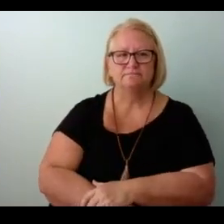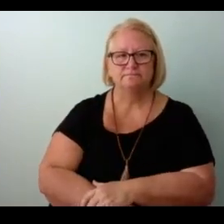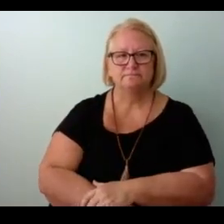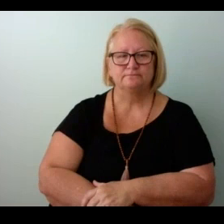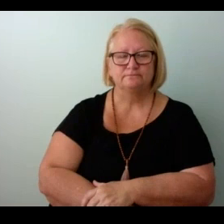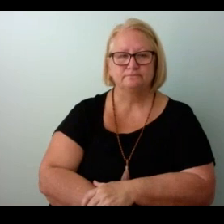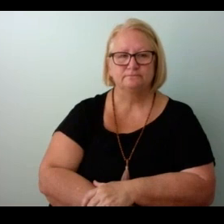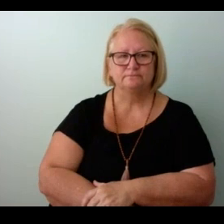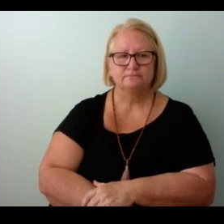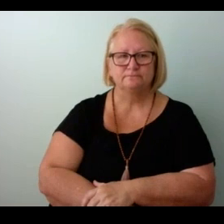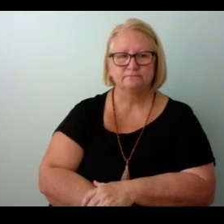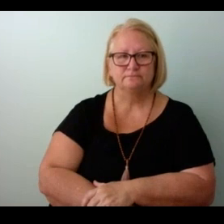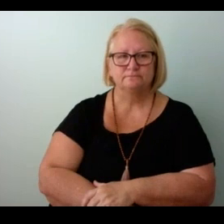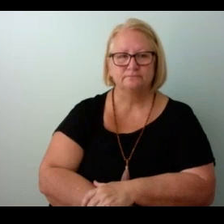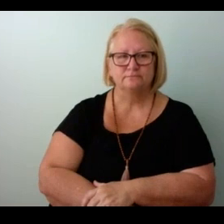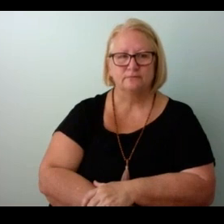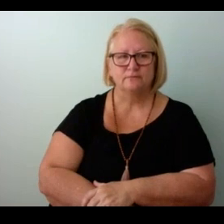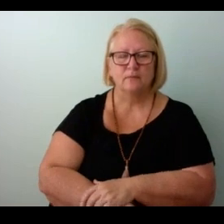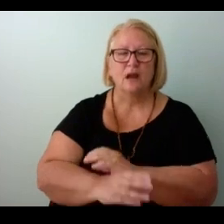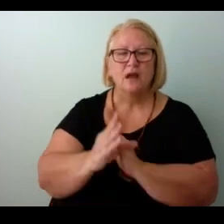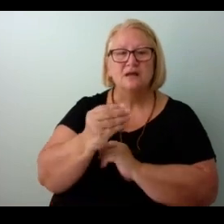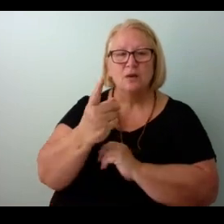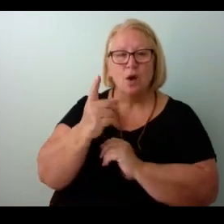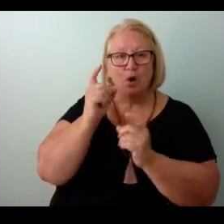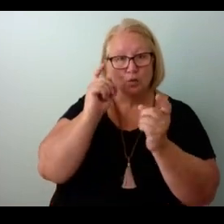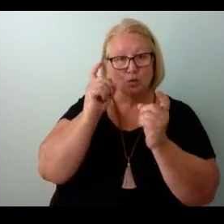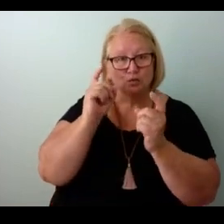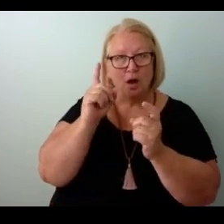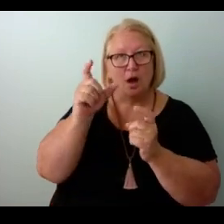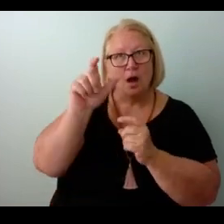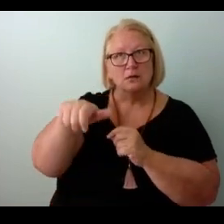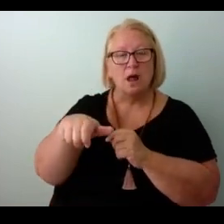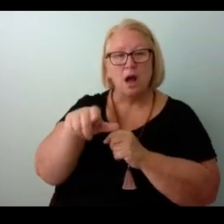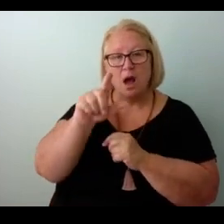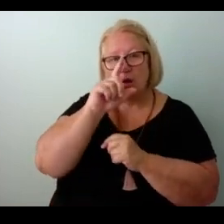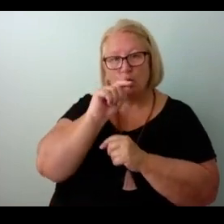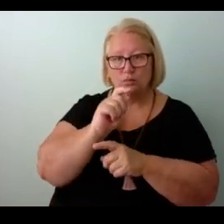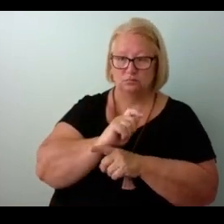Someone's concerned that clients may be able to be prosecuted if they purchase